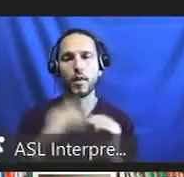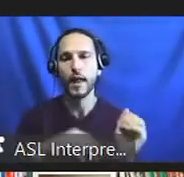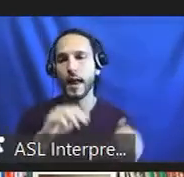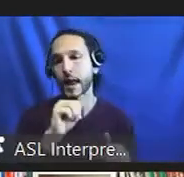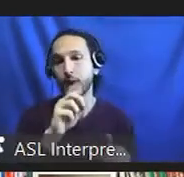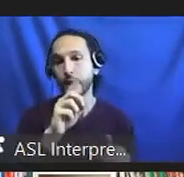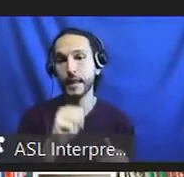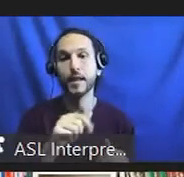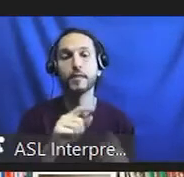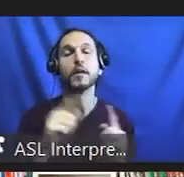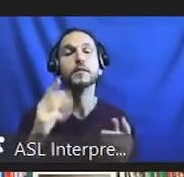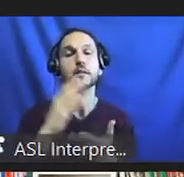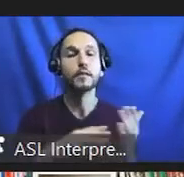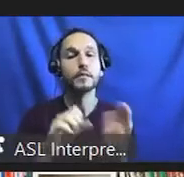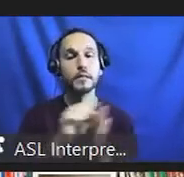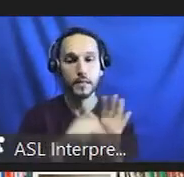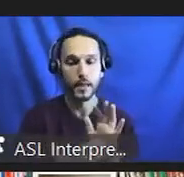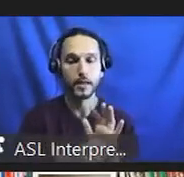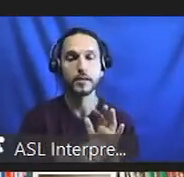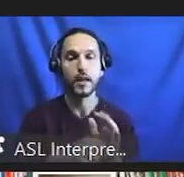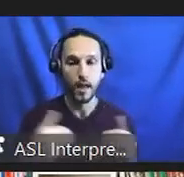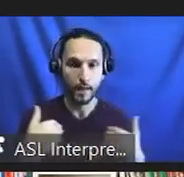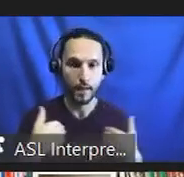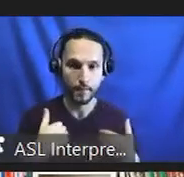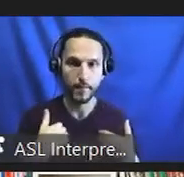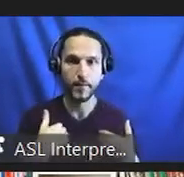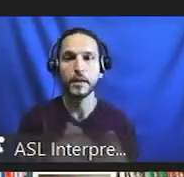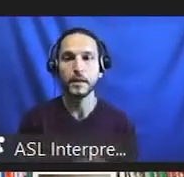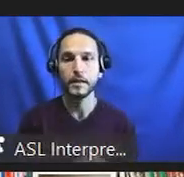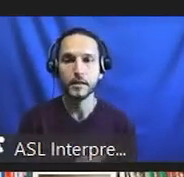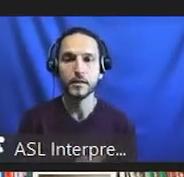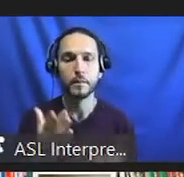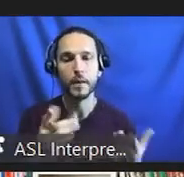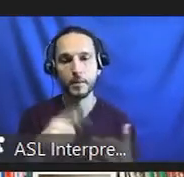But some states do. And you might know who you are.